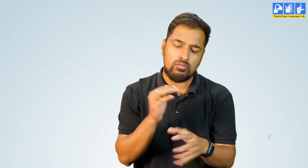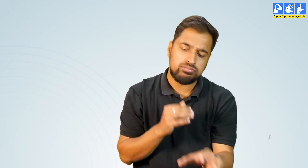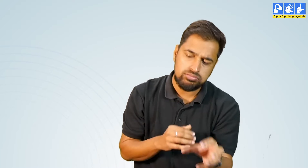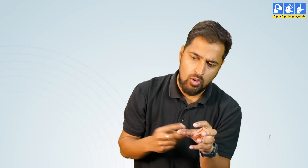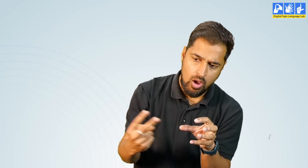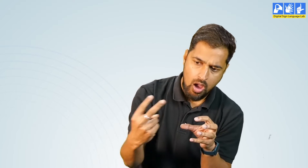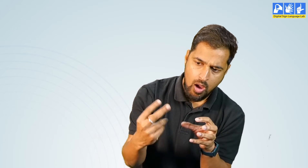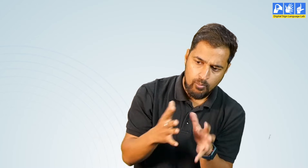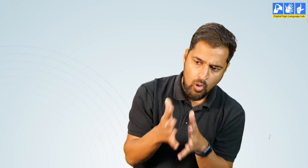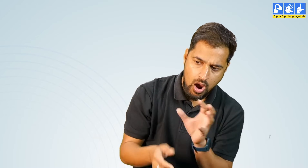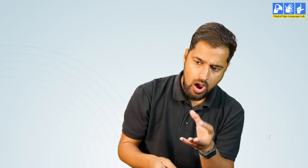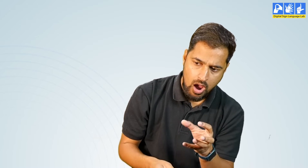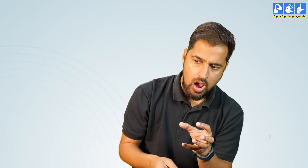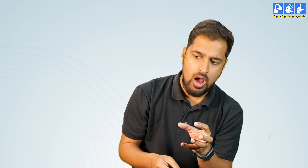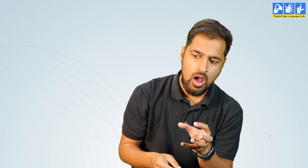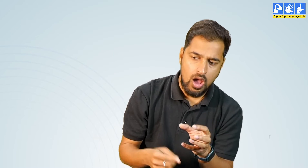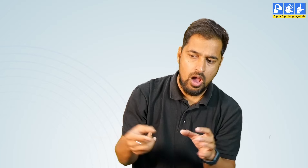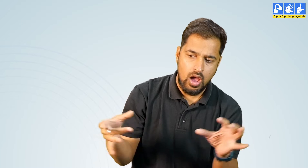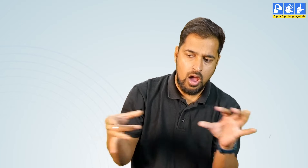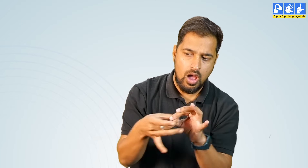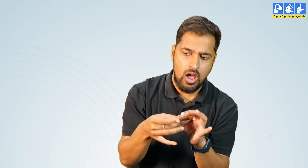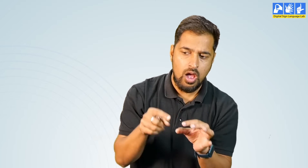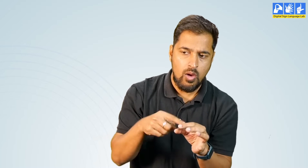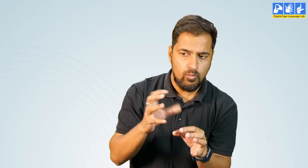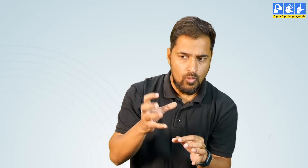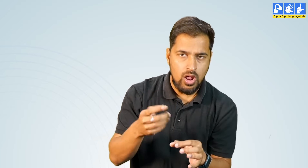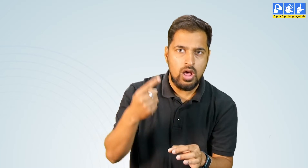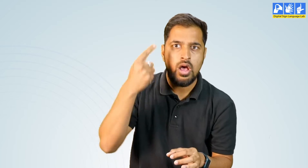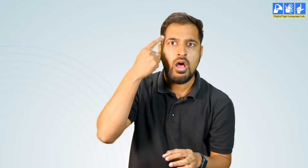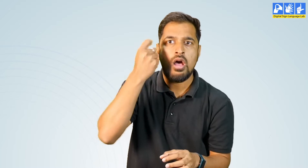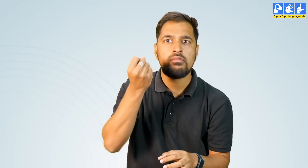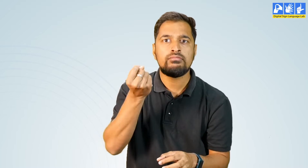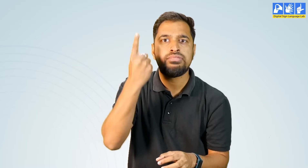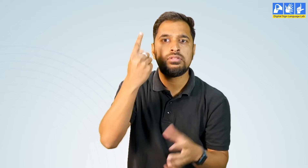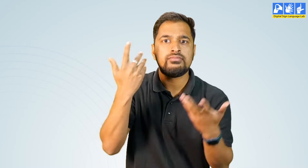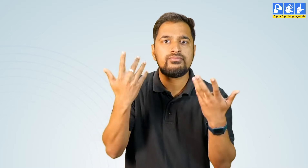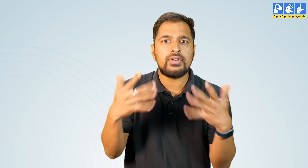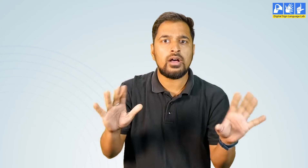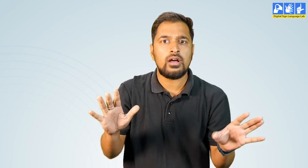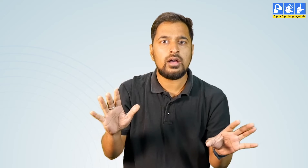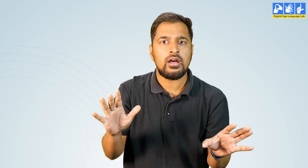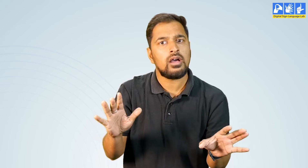and the child establish a connection between the "ball" and its sign and he understands the word.